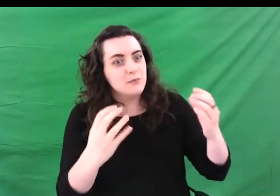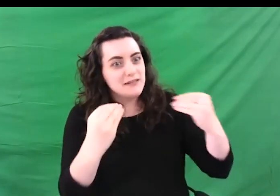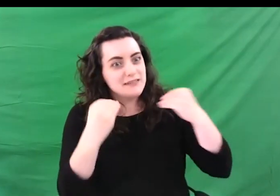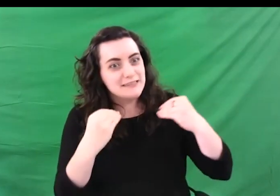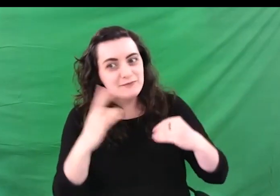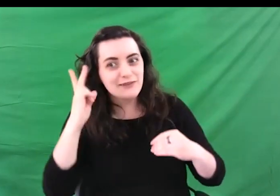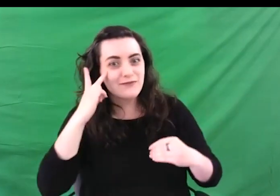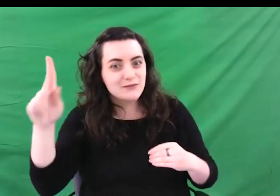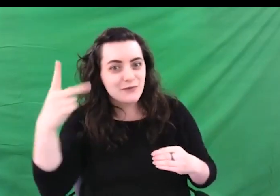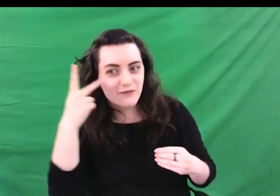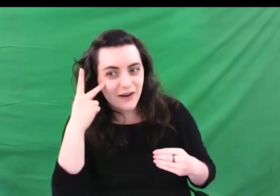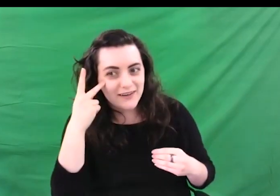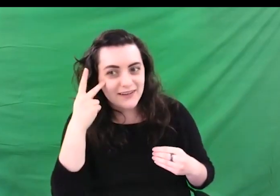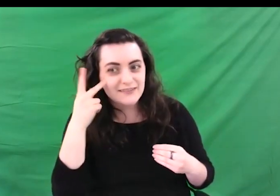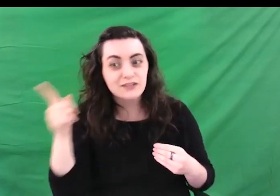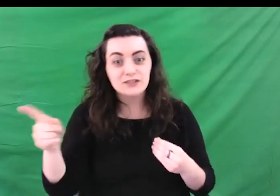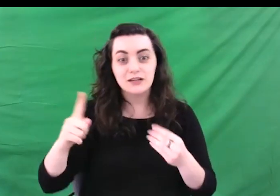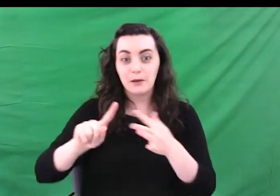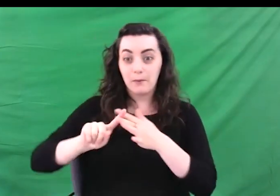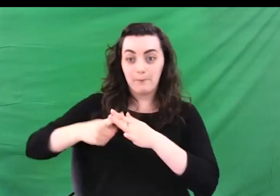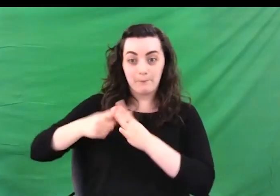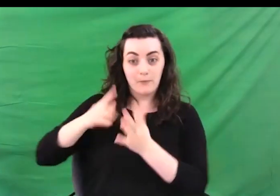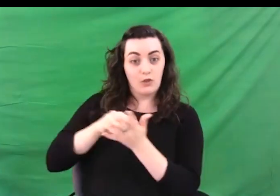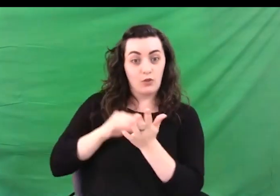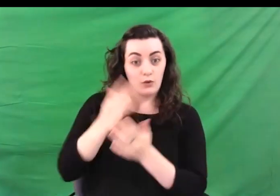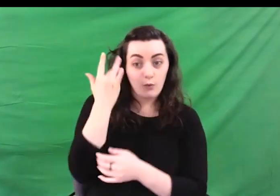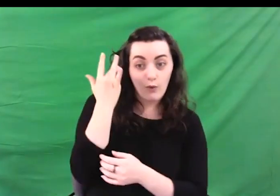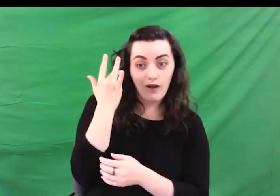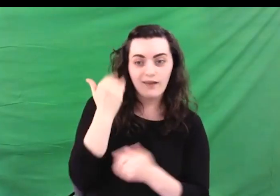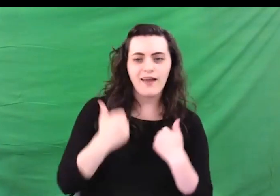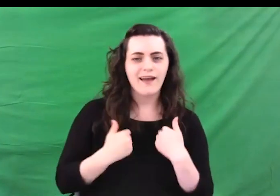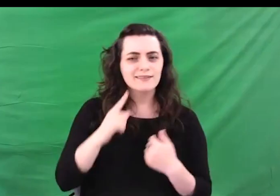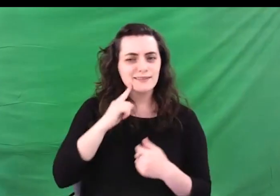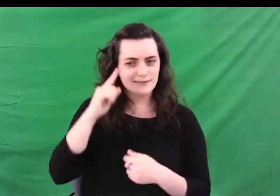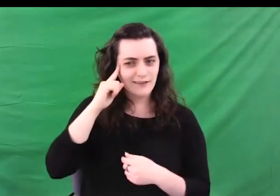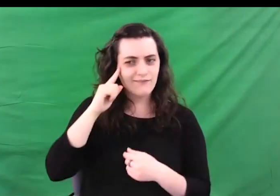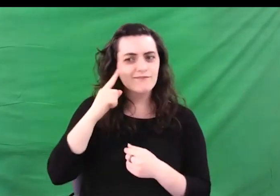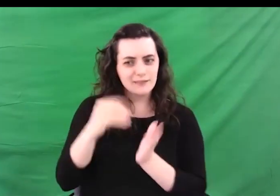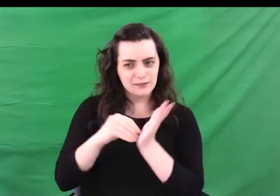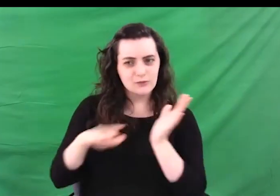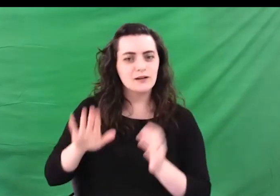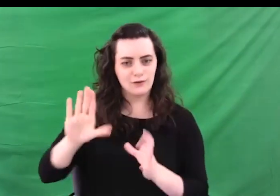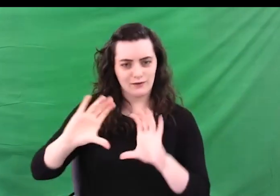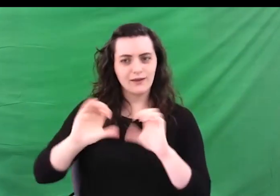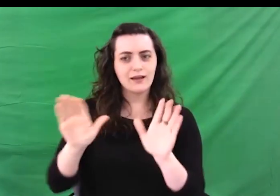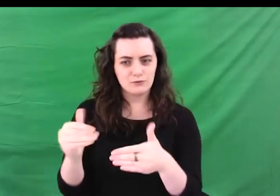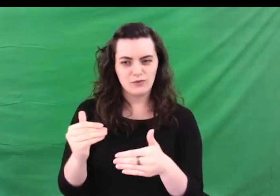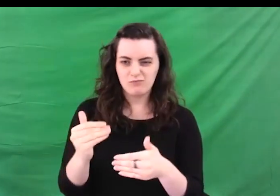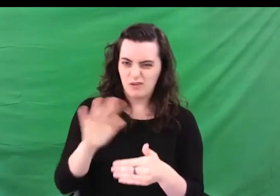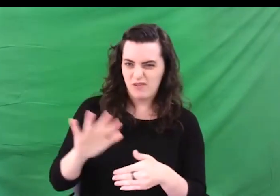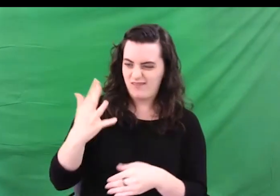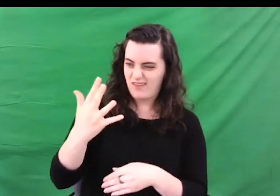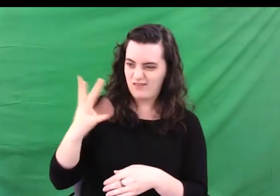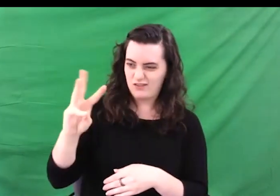a Deaf child in her classroom. That was five or six years ago, and she is still using visual phonics and her general education